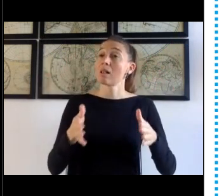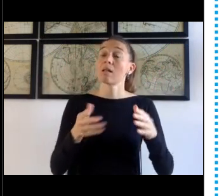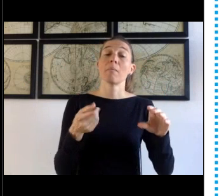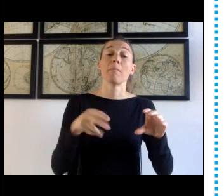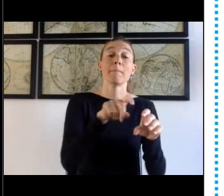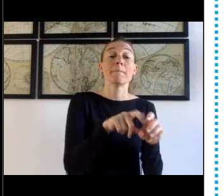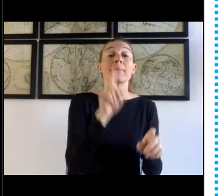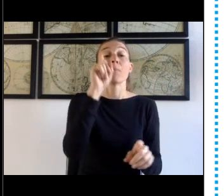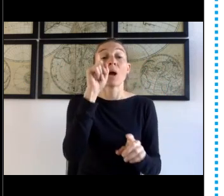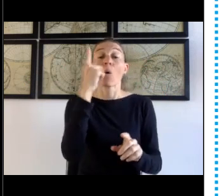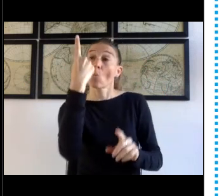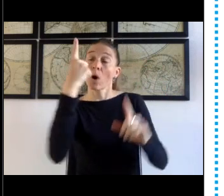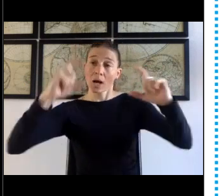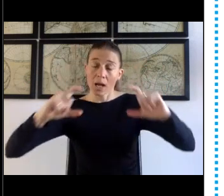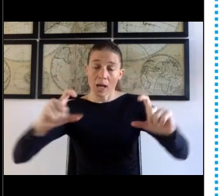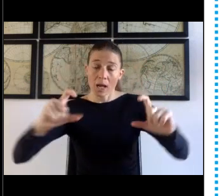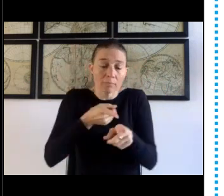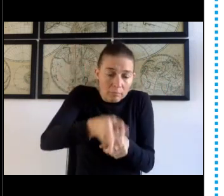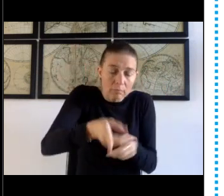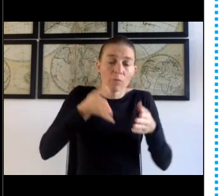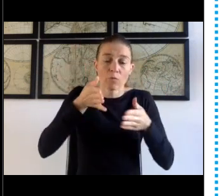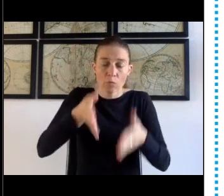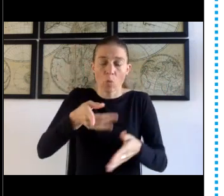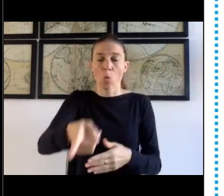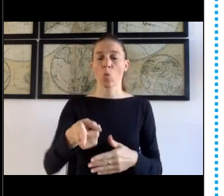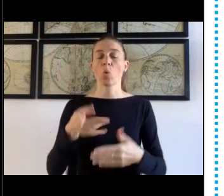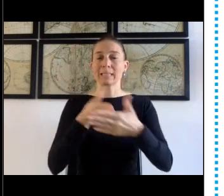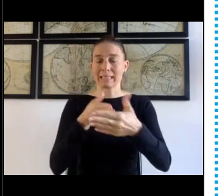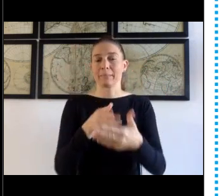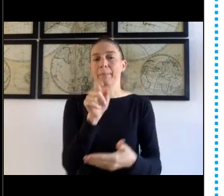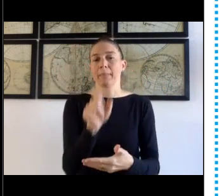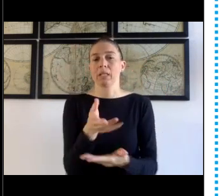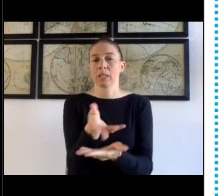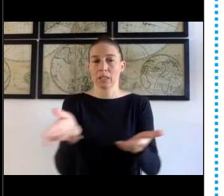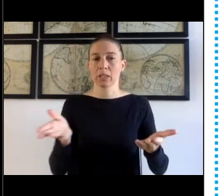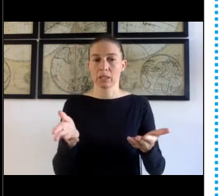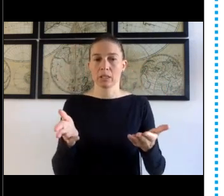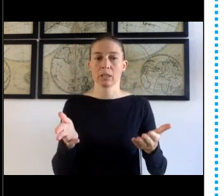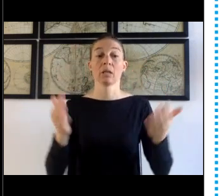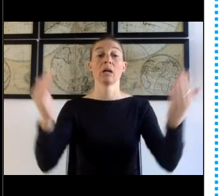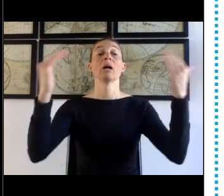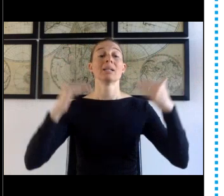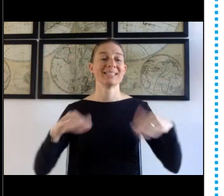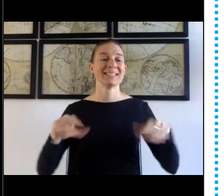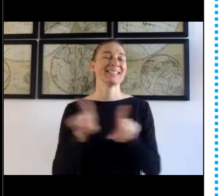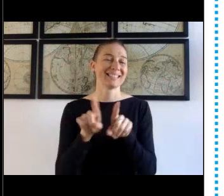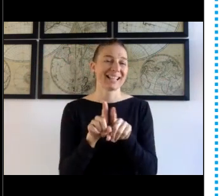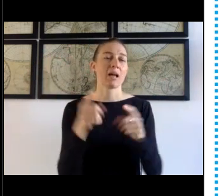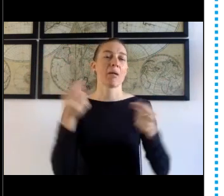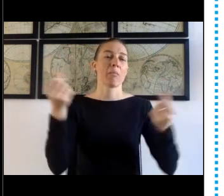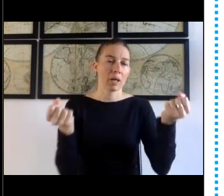The same goes for bus and coach, sea and inland waterways. So next slide, please.